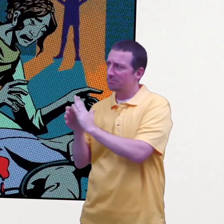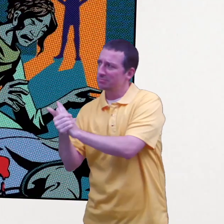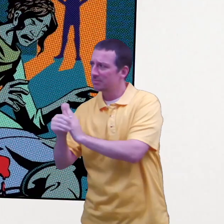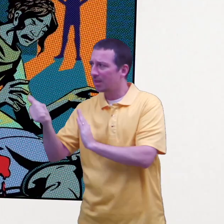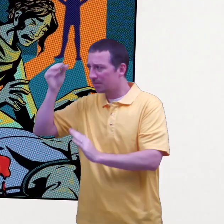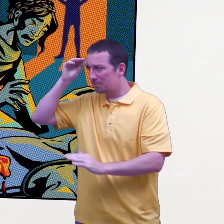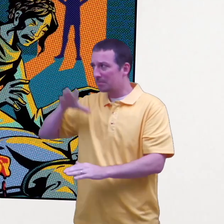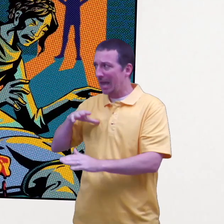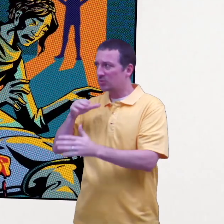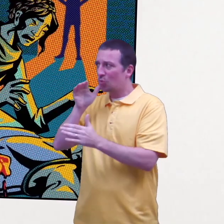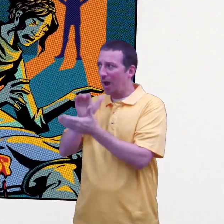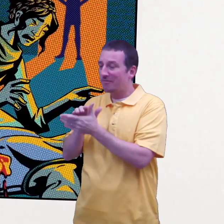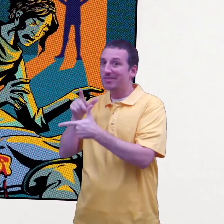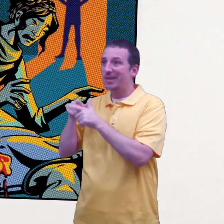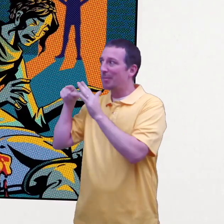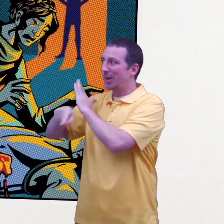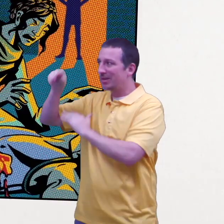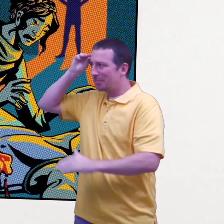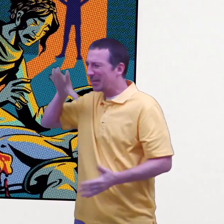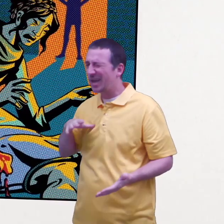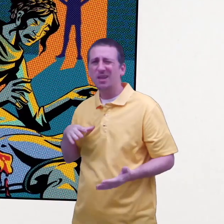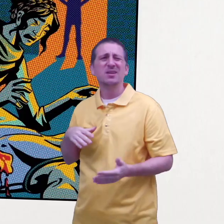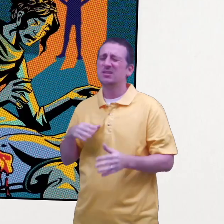who sleeps with another man’s wife and then murders him?